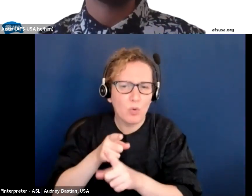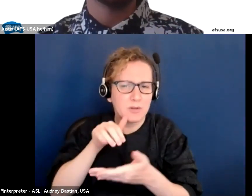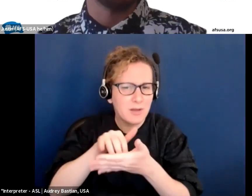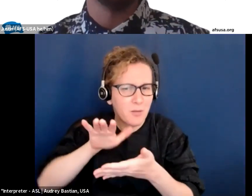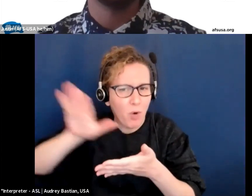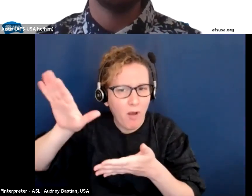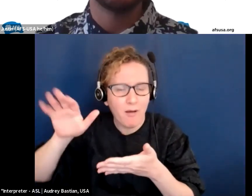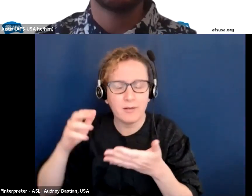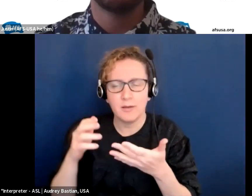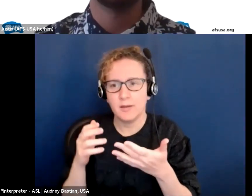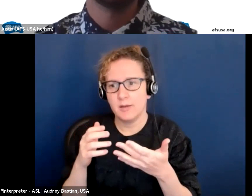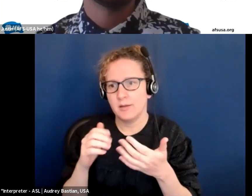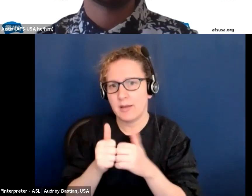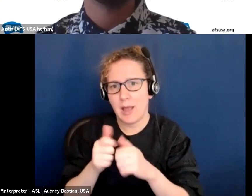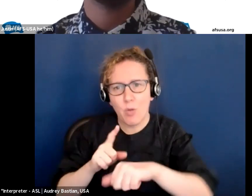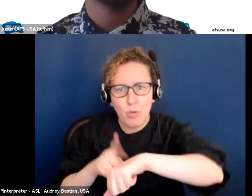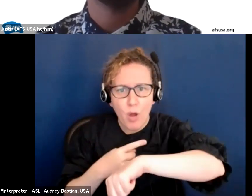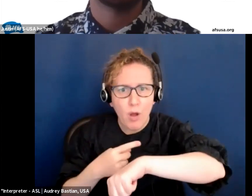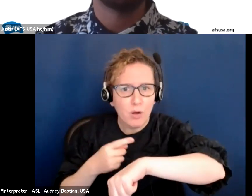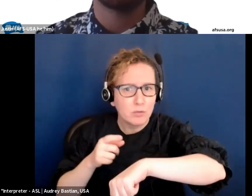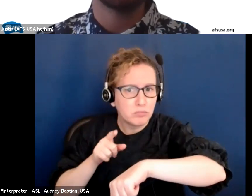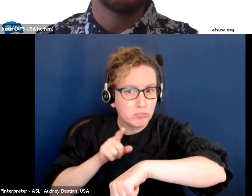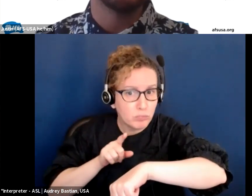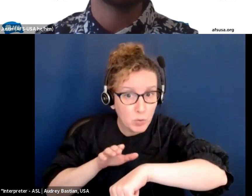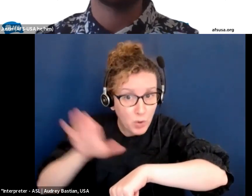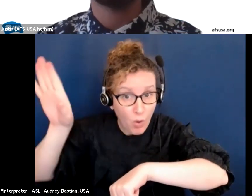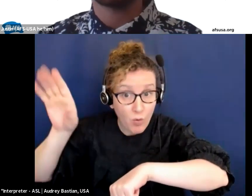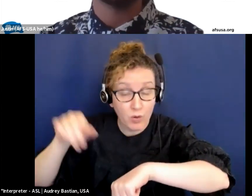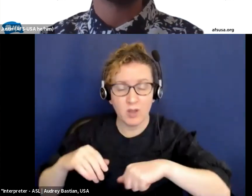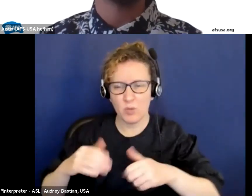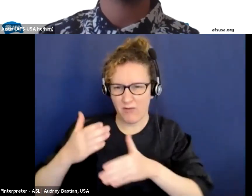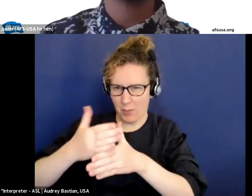at how long you want to go. What we have is our partner network. We have ASF offices all